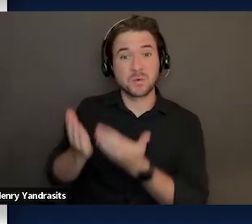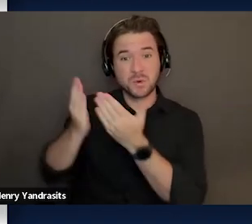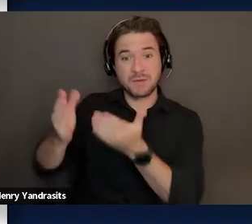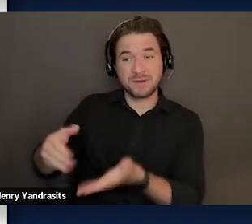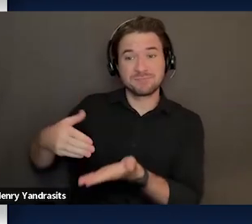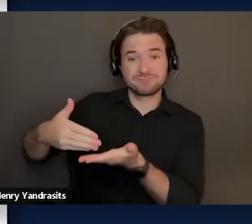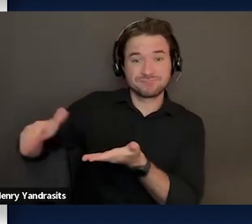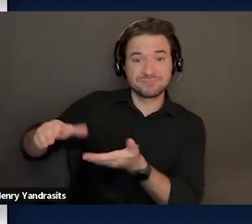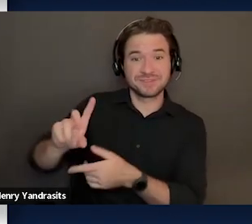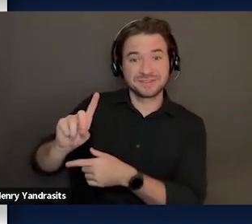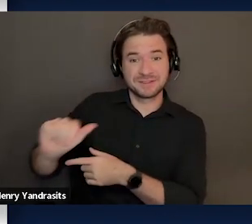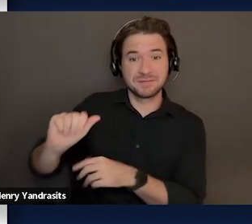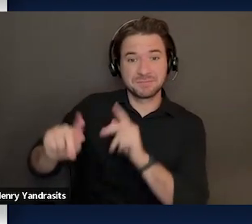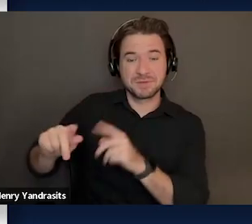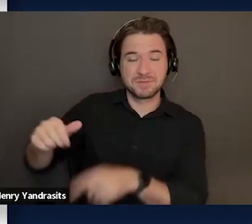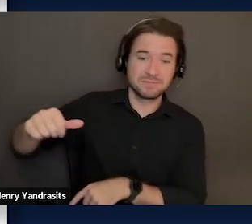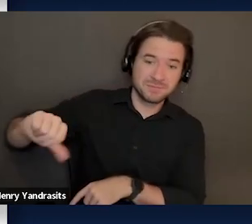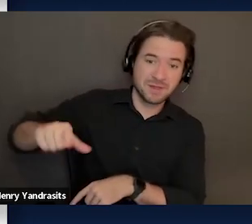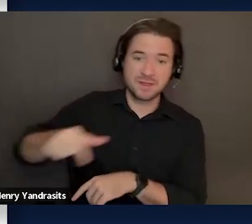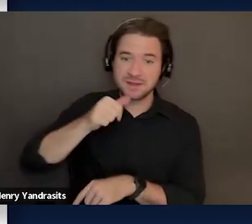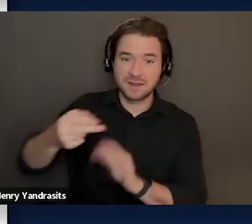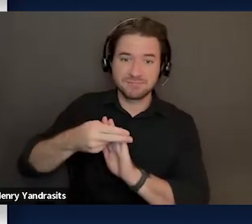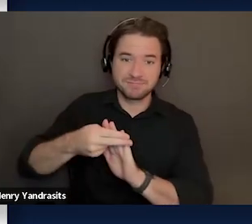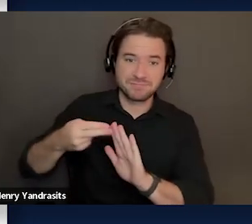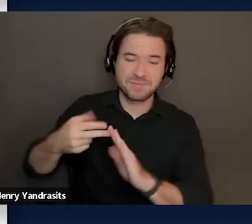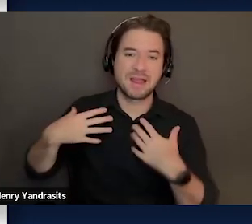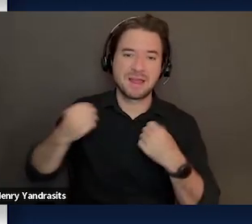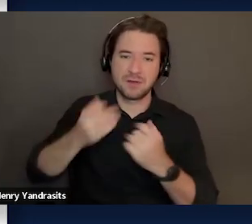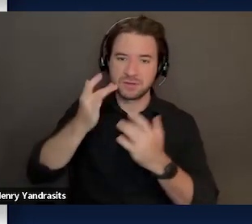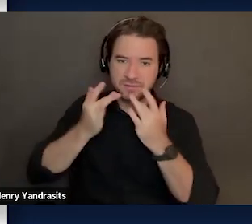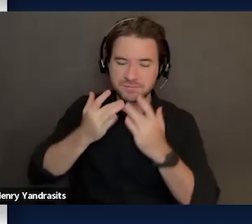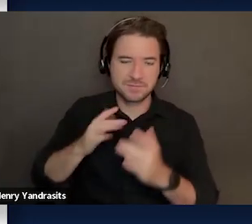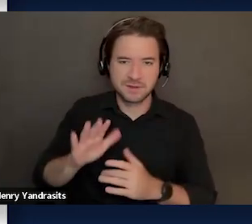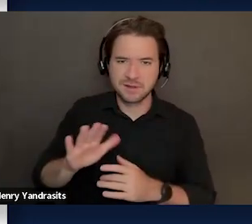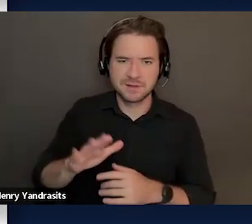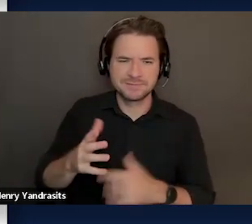Almost a foregone conclusion. If you assume that disability is an individual-level pathology.